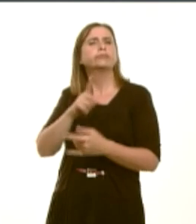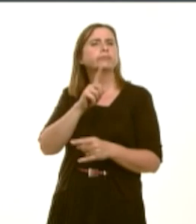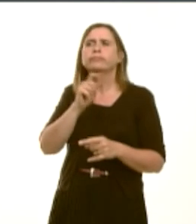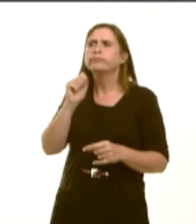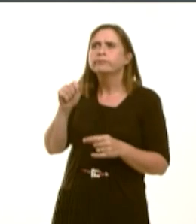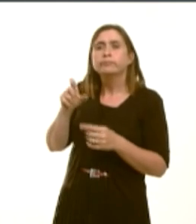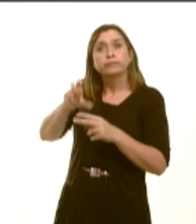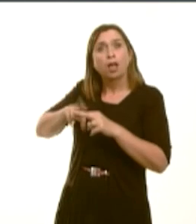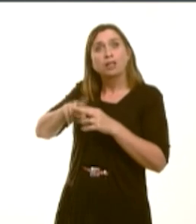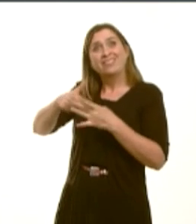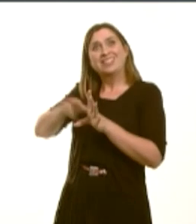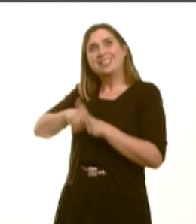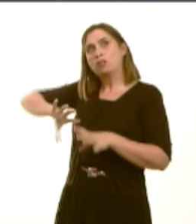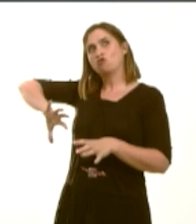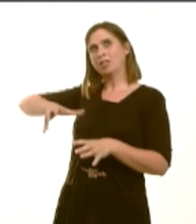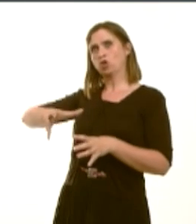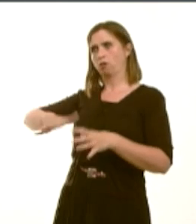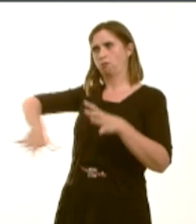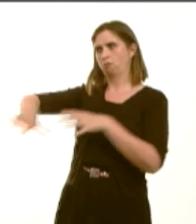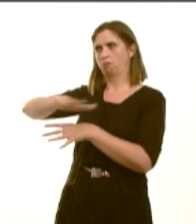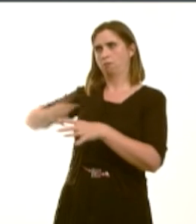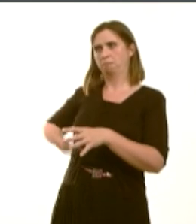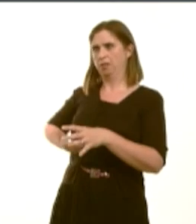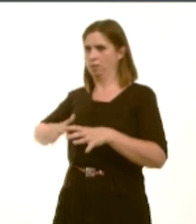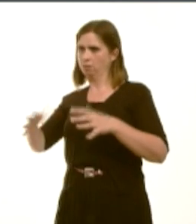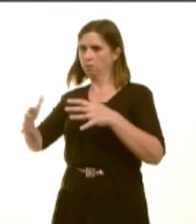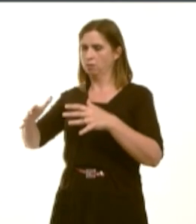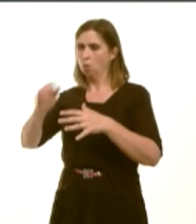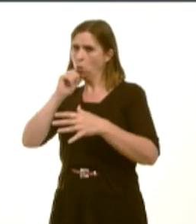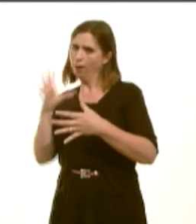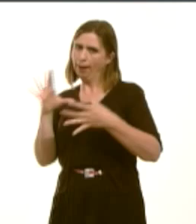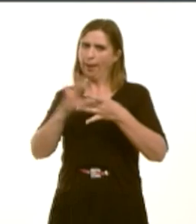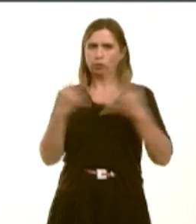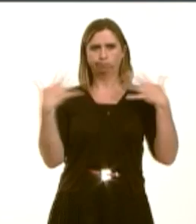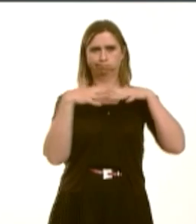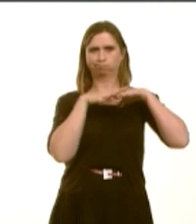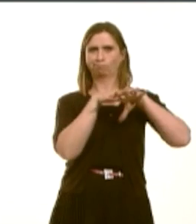region is getting to grips with the south Wales metro and that it goes hand-in-hand